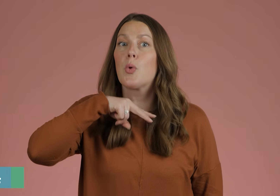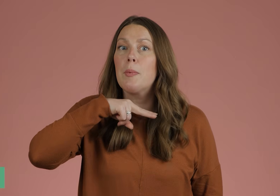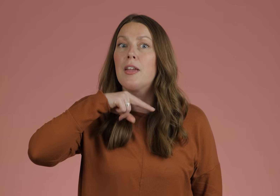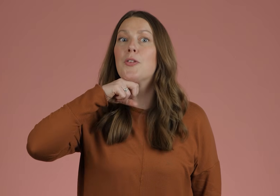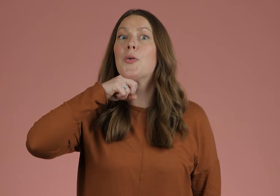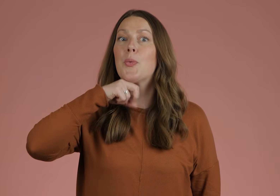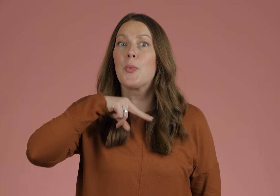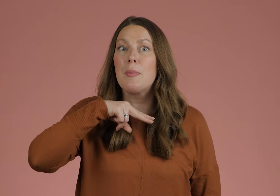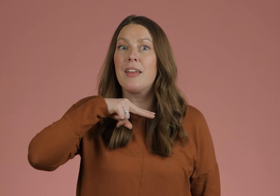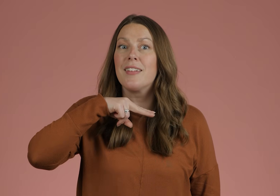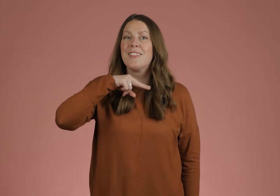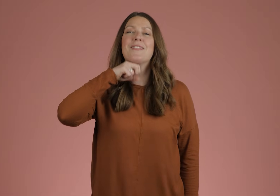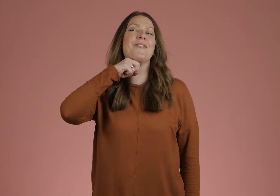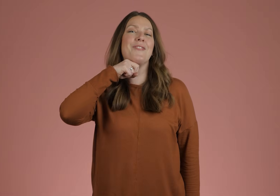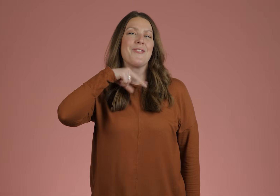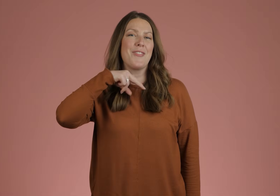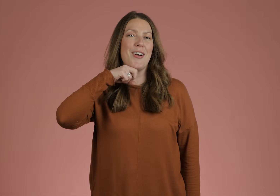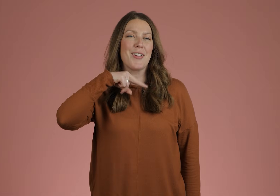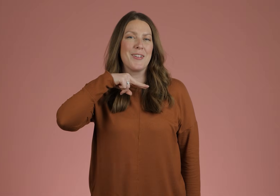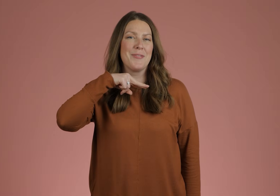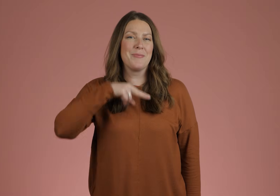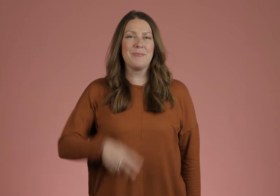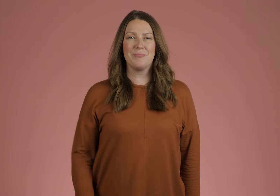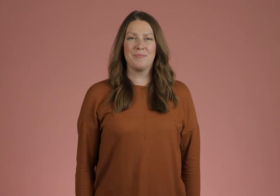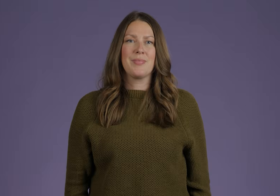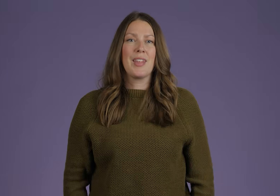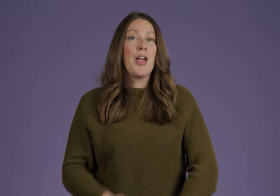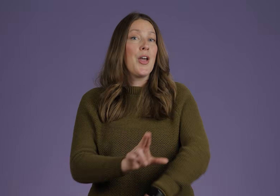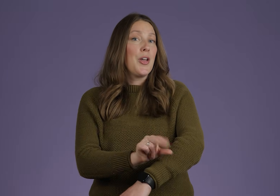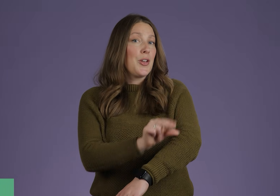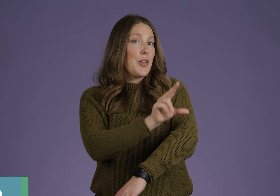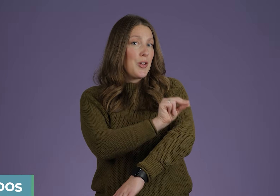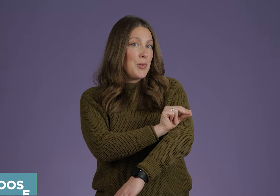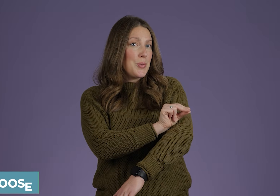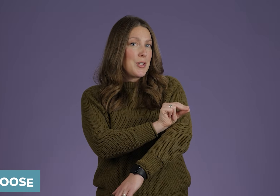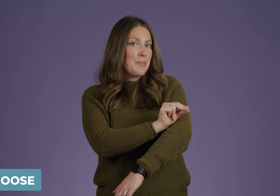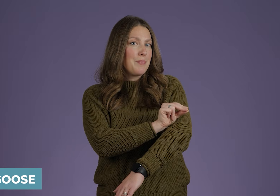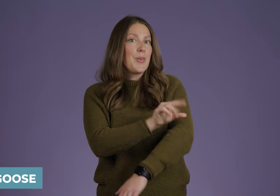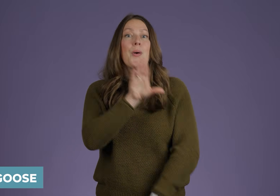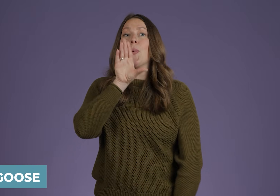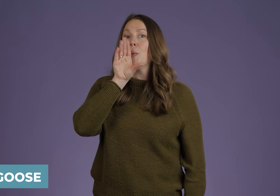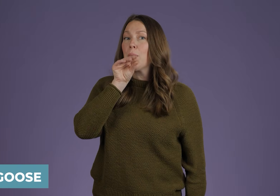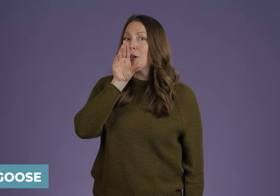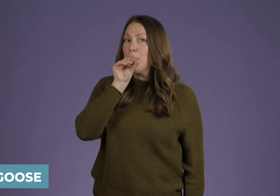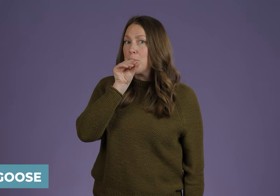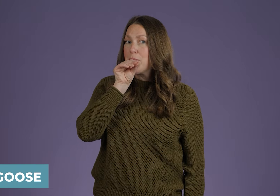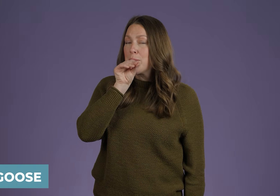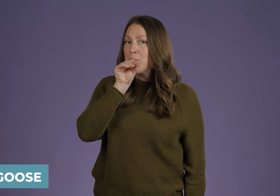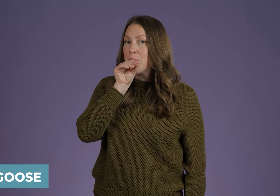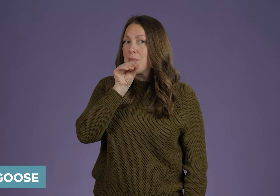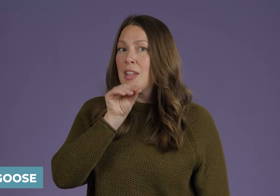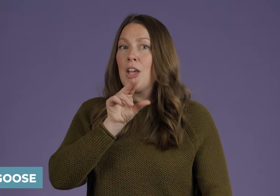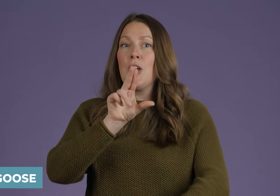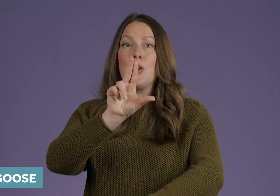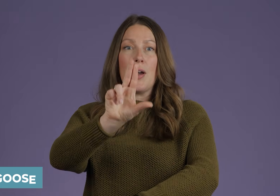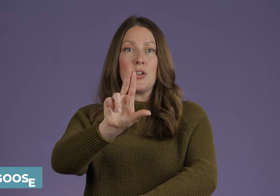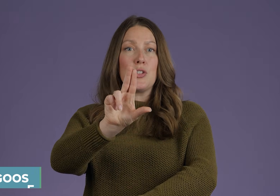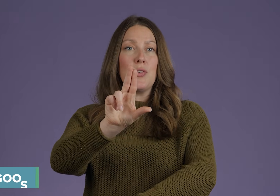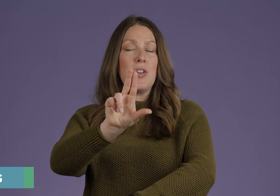ribbit. Ribbit. Frog.